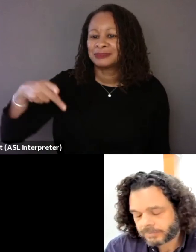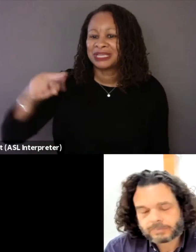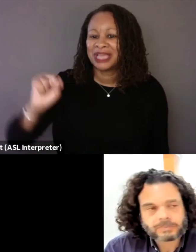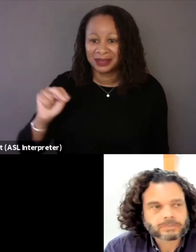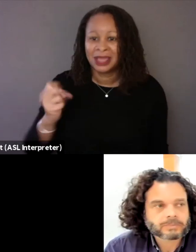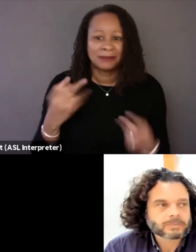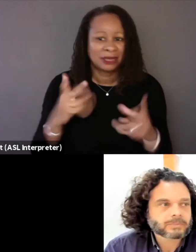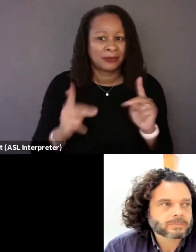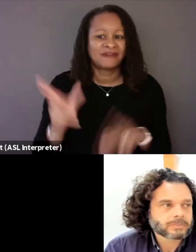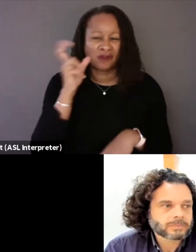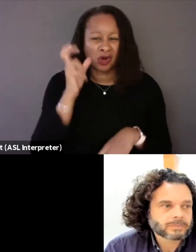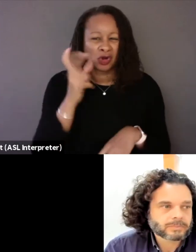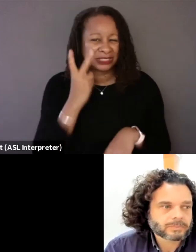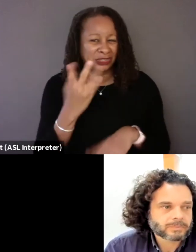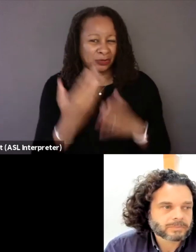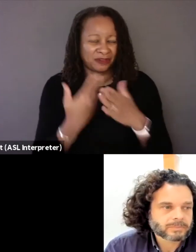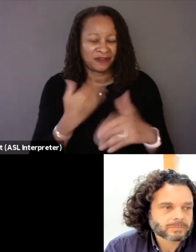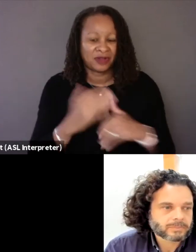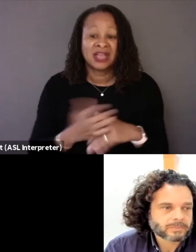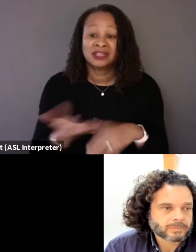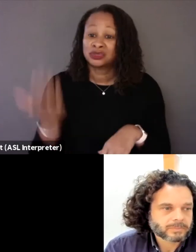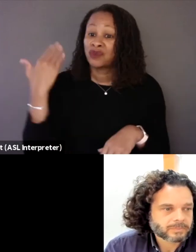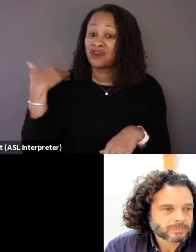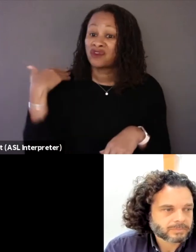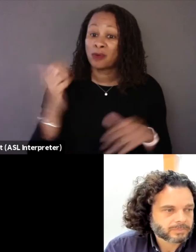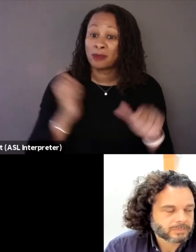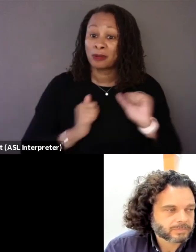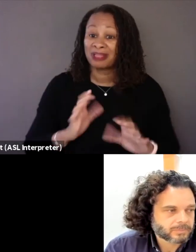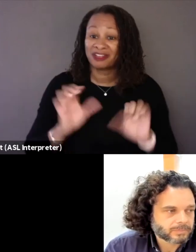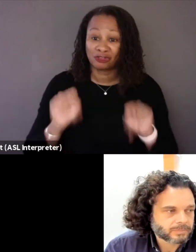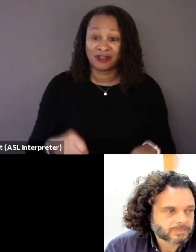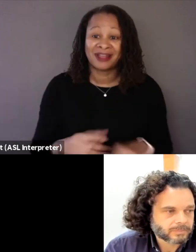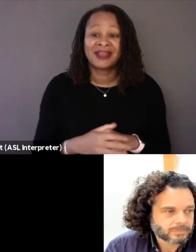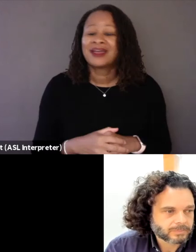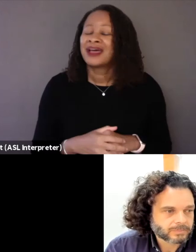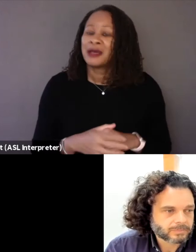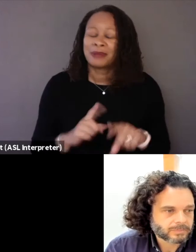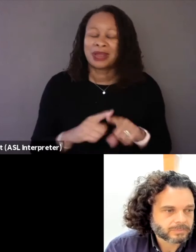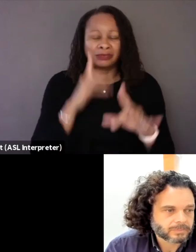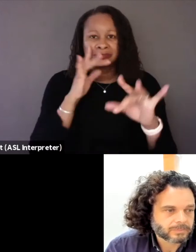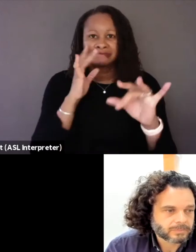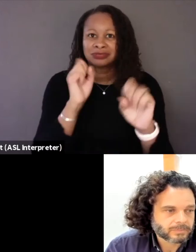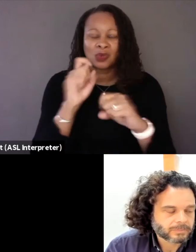And she of course was a former player, but I just was so captivated by her when she sat down,